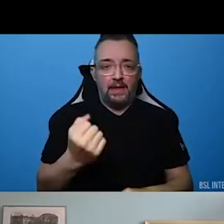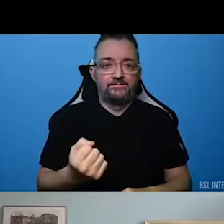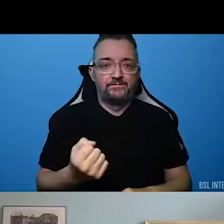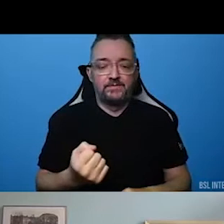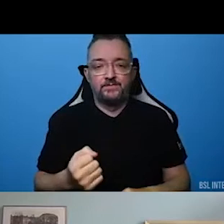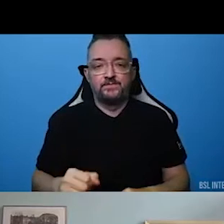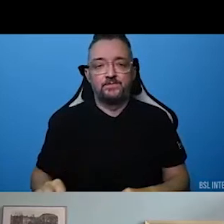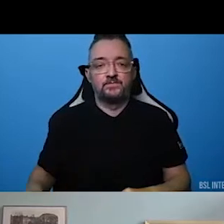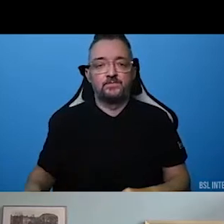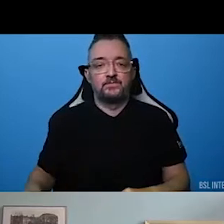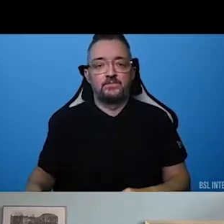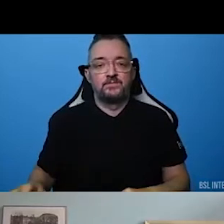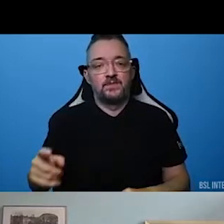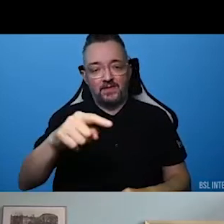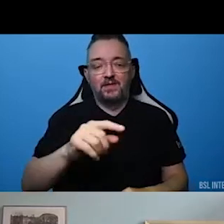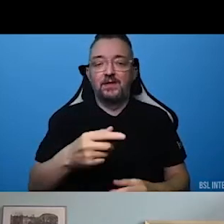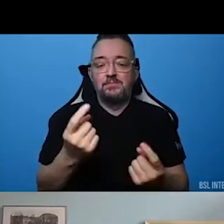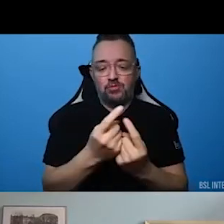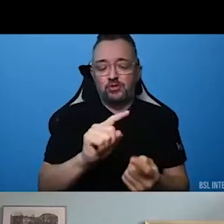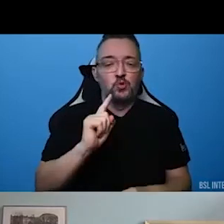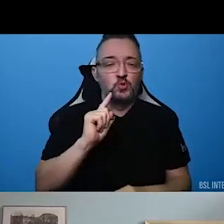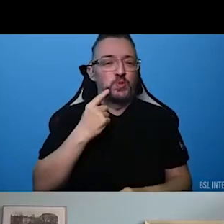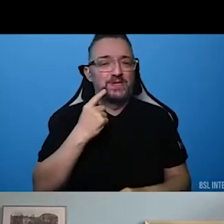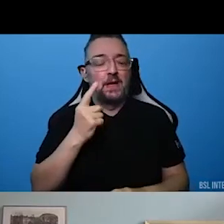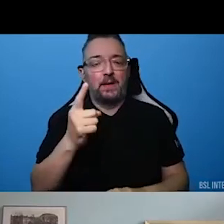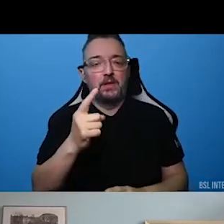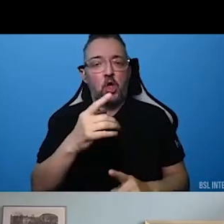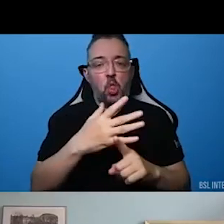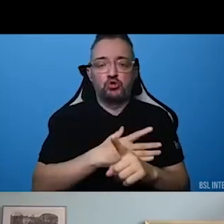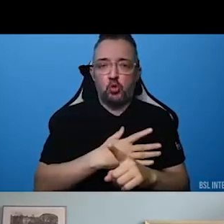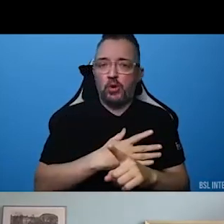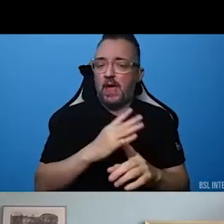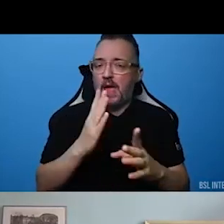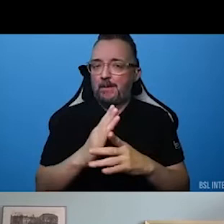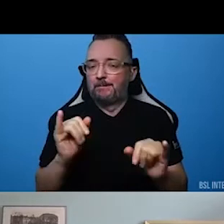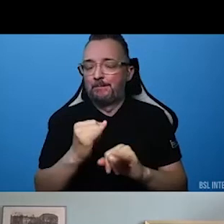The sweetness of the product but the bitter story of its production.